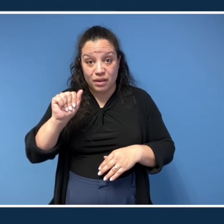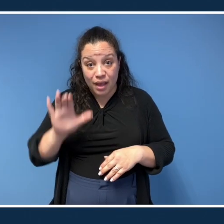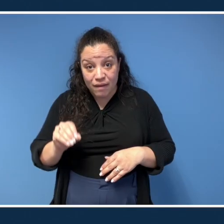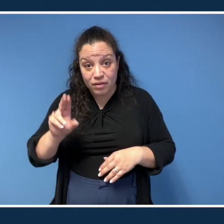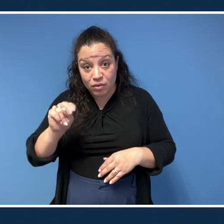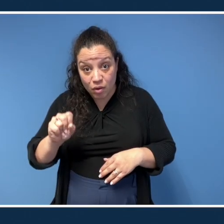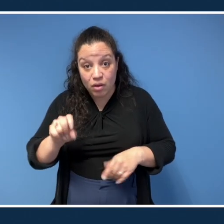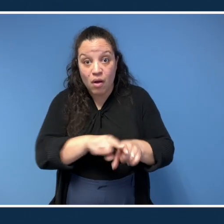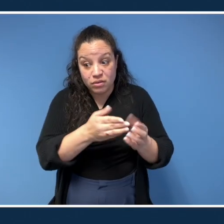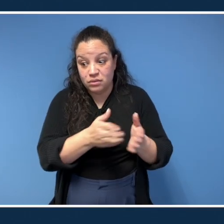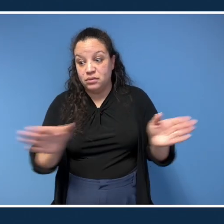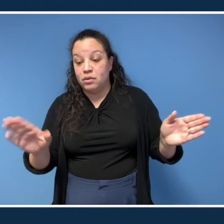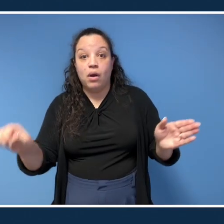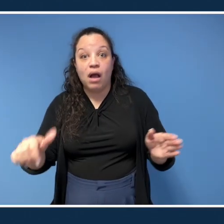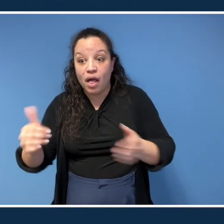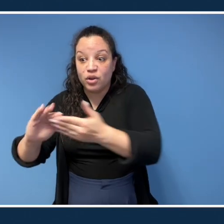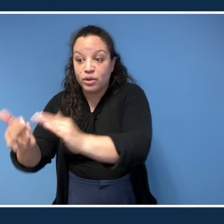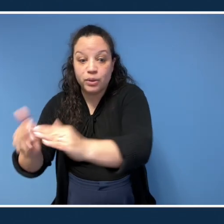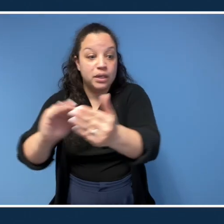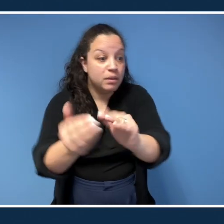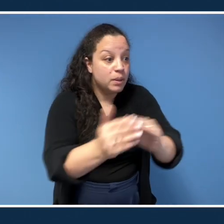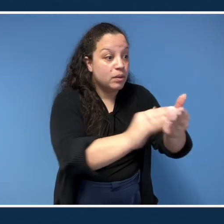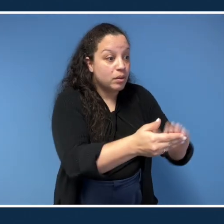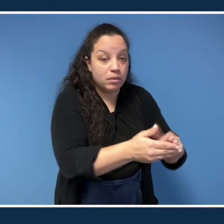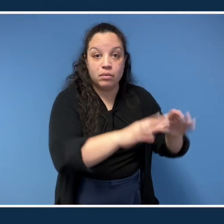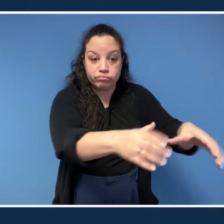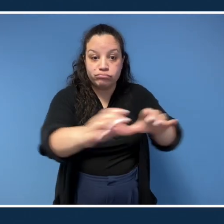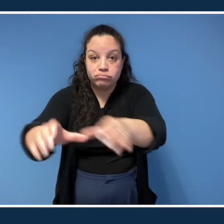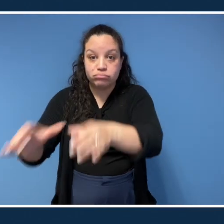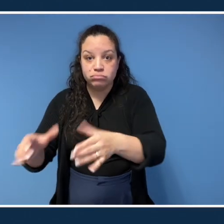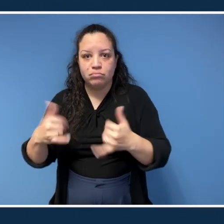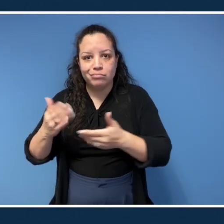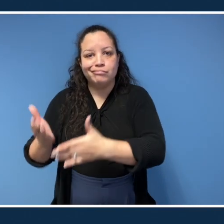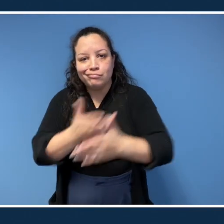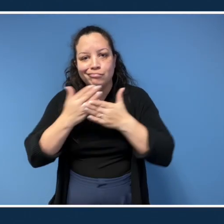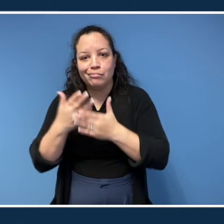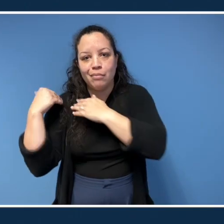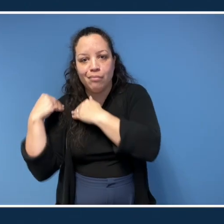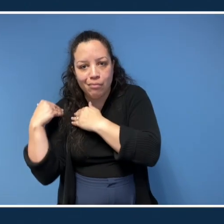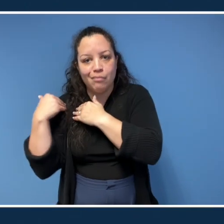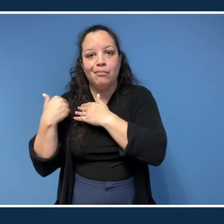but more broadly other communities to do some of the heavy lifting and some of the work as well too, because we know that